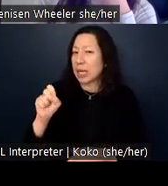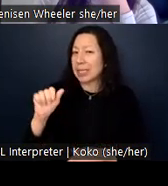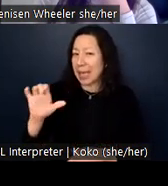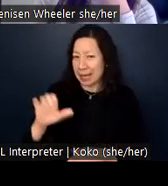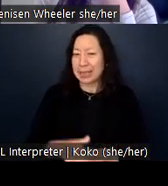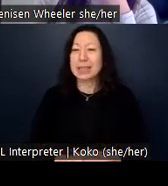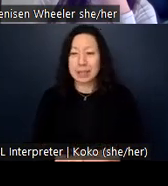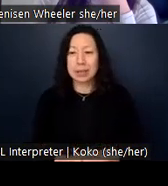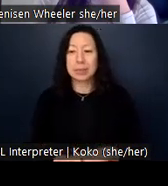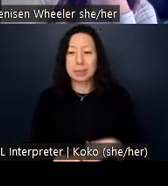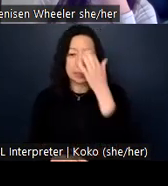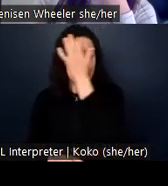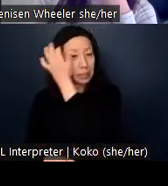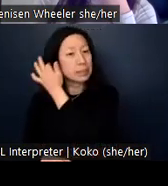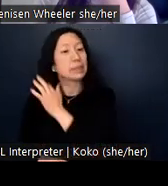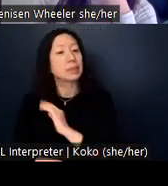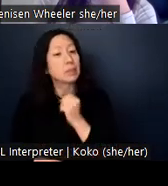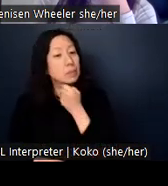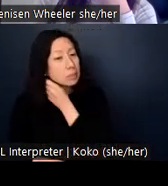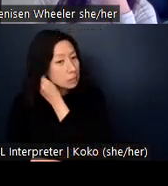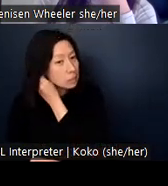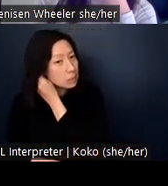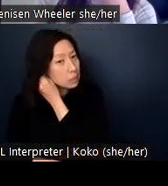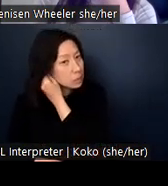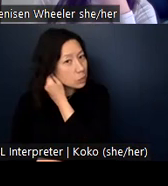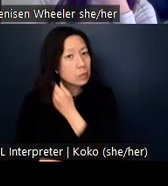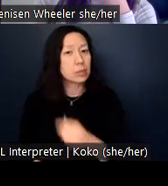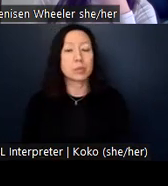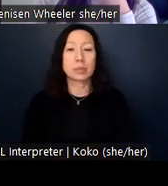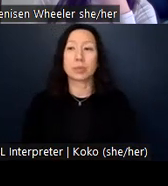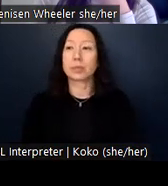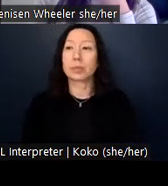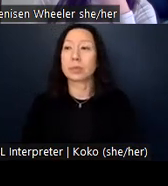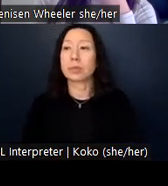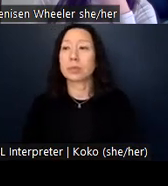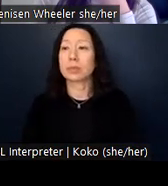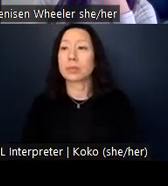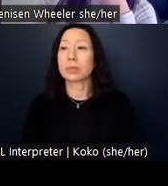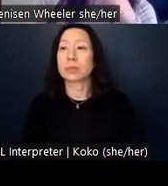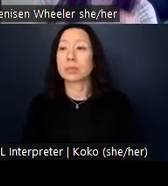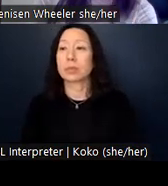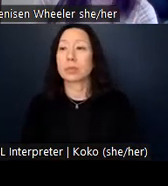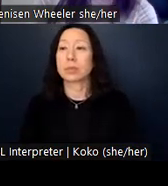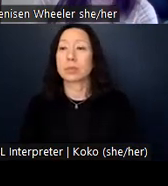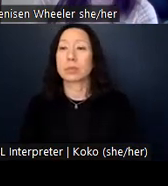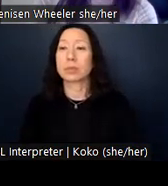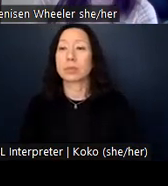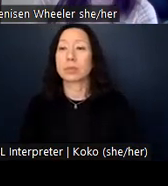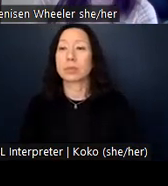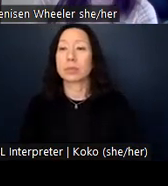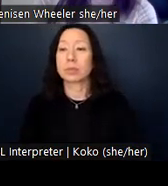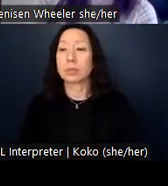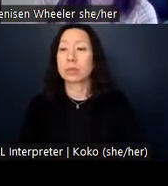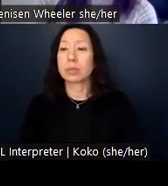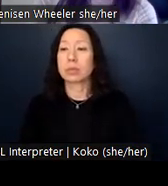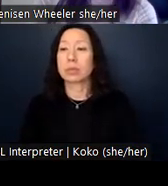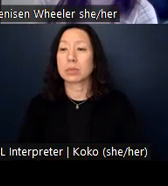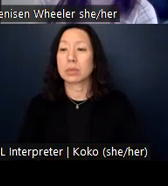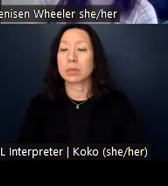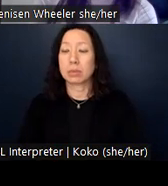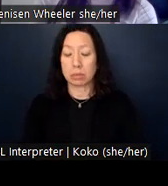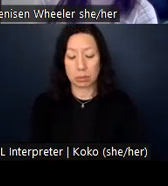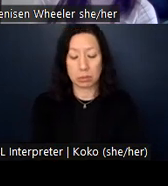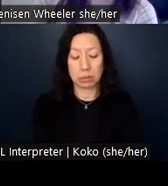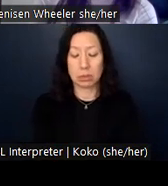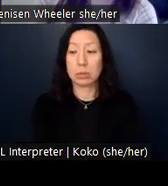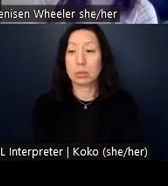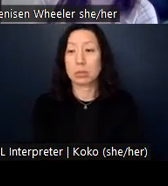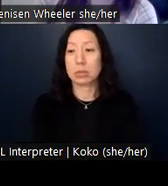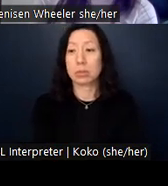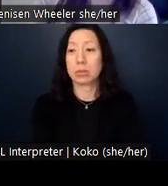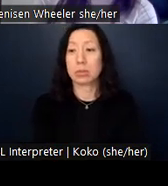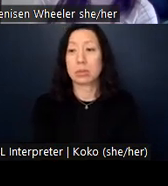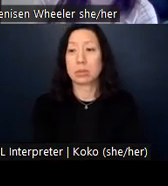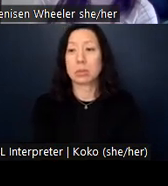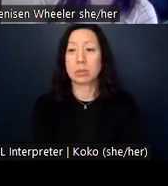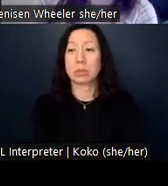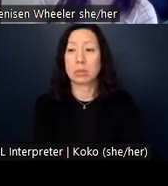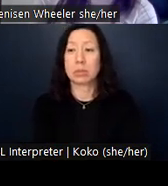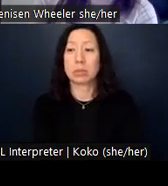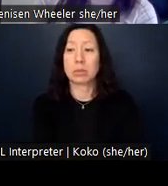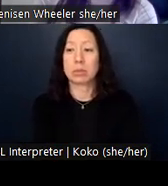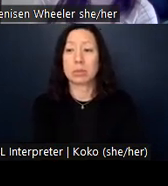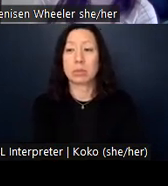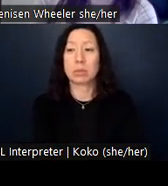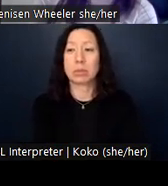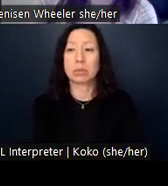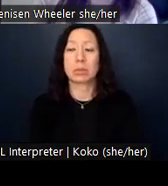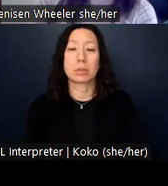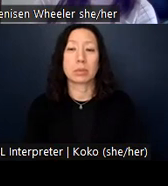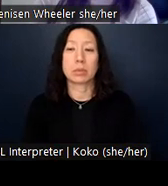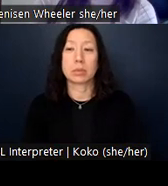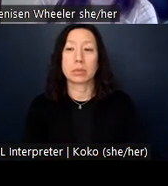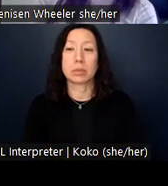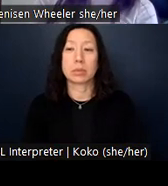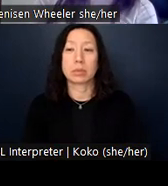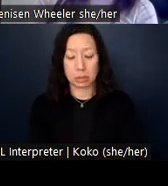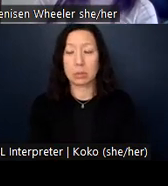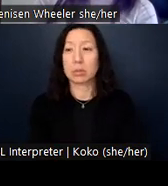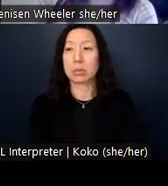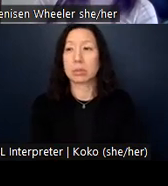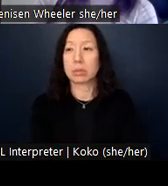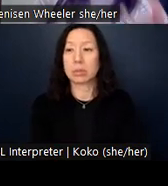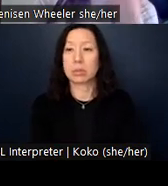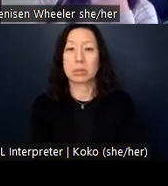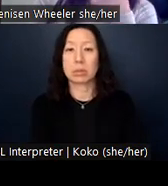20 s 13:20:38 Alright. so it looks like 29% want